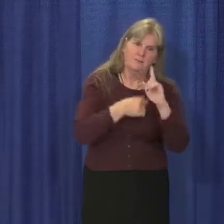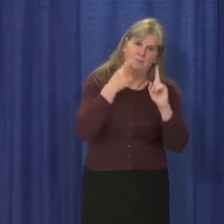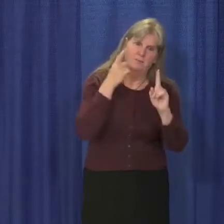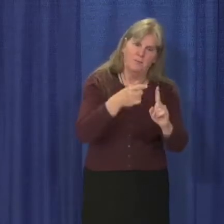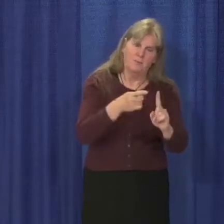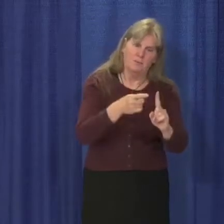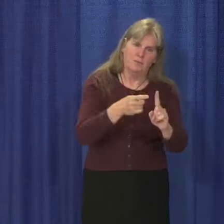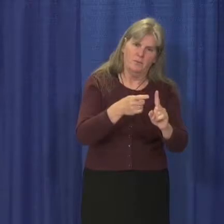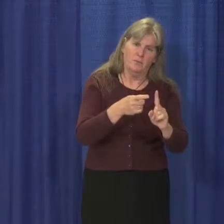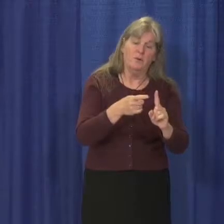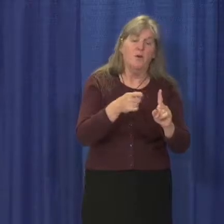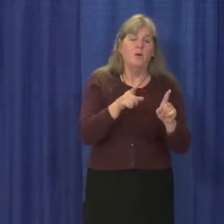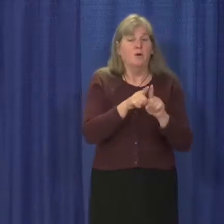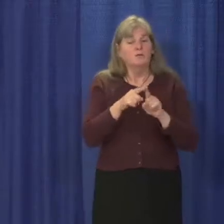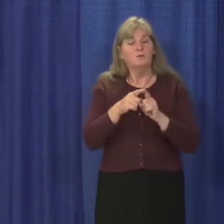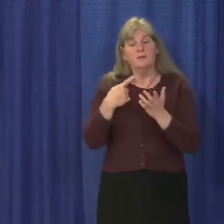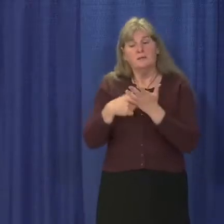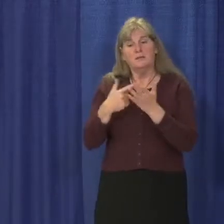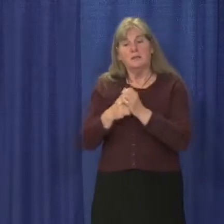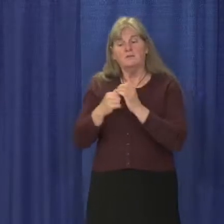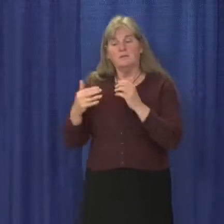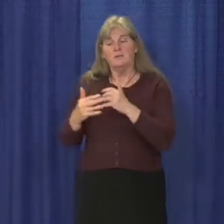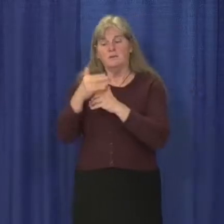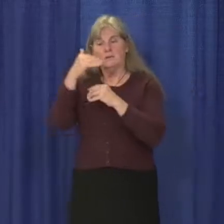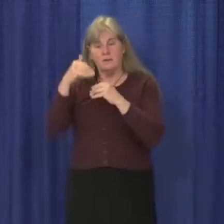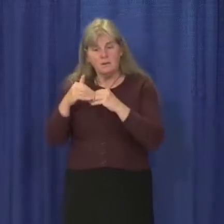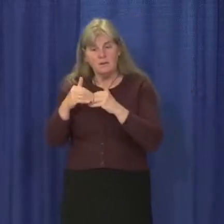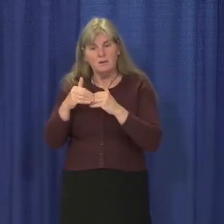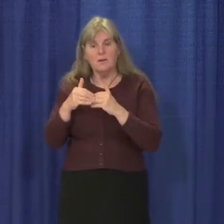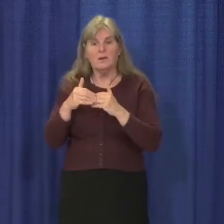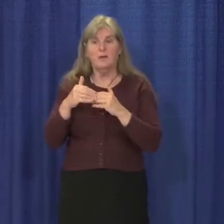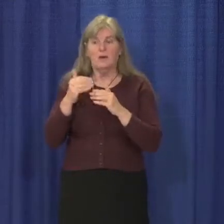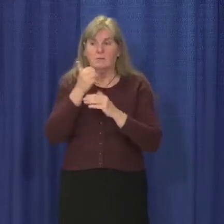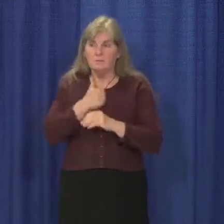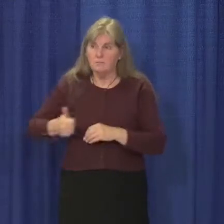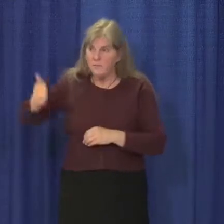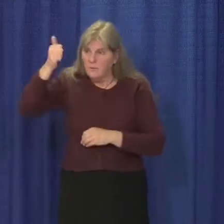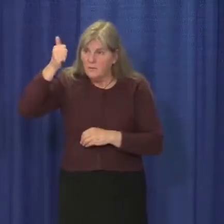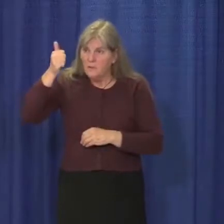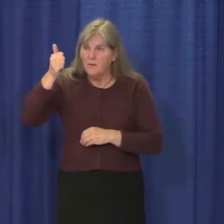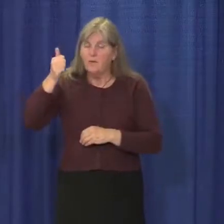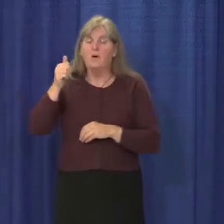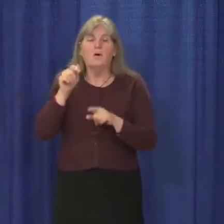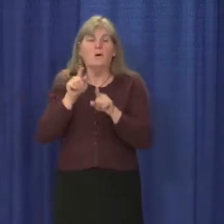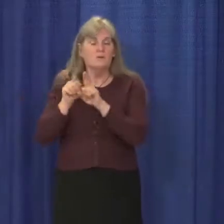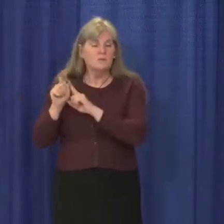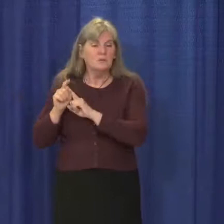everybody in the community. Leadership is not just elected officials, it's in every single